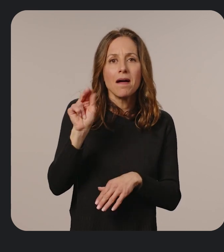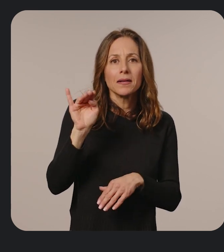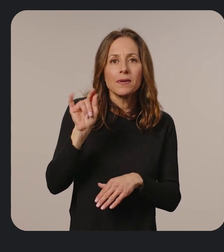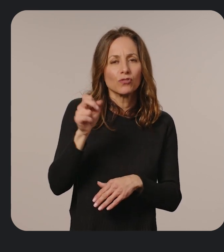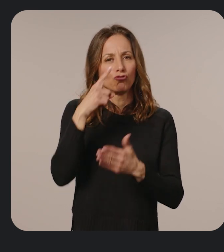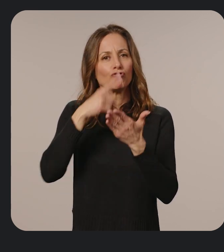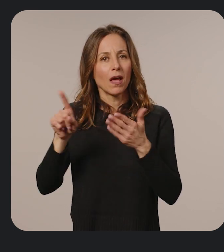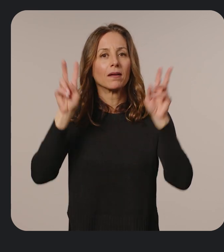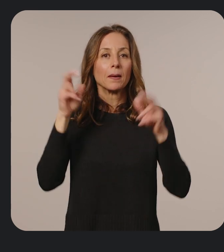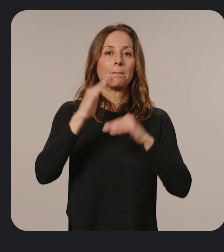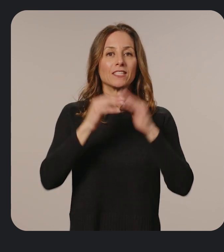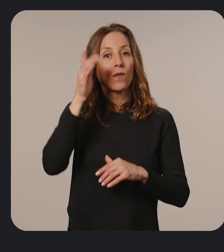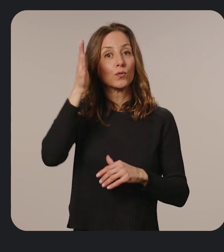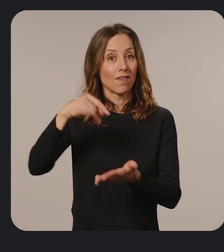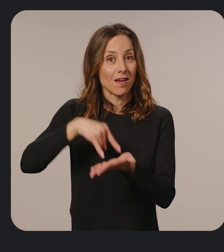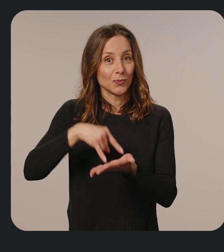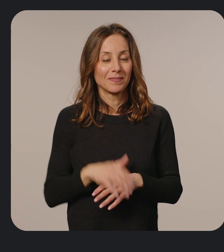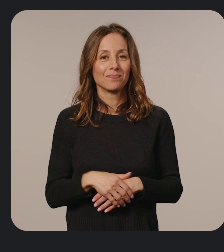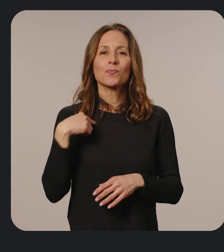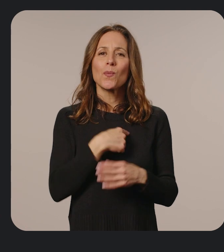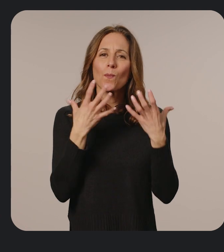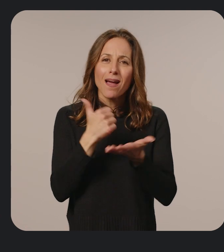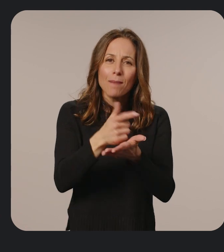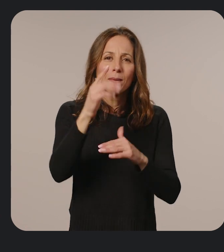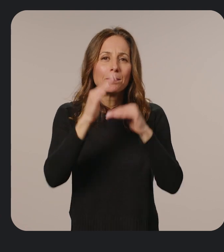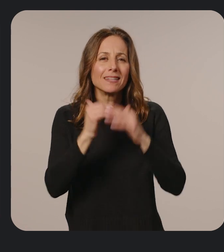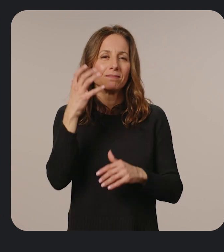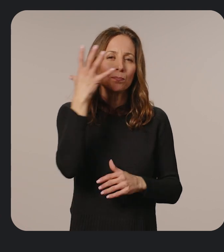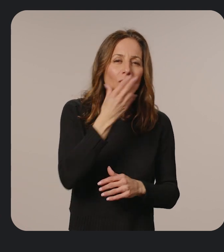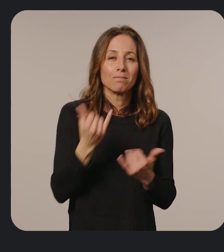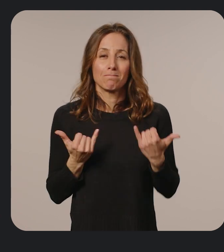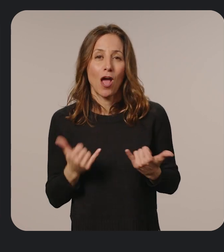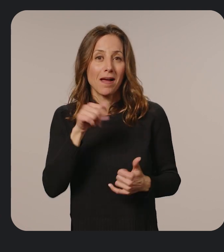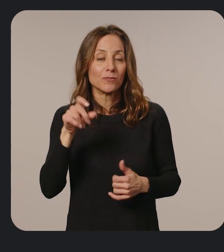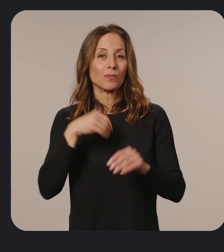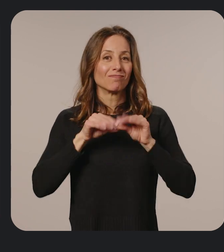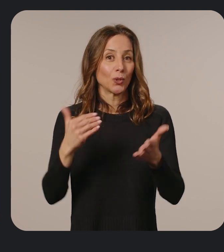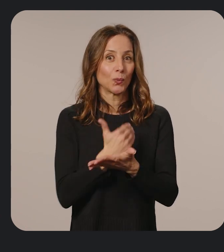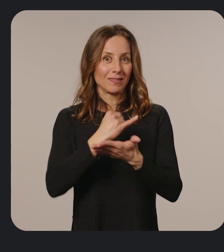check out Building for the Future of Android. We want to help you create beautiful and modern apps,